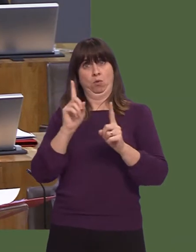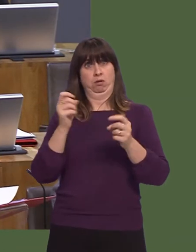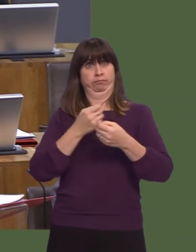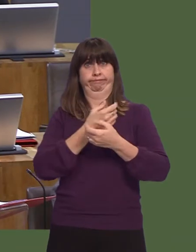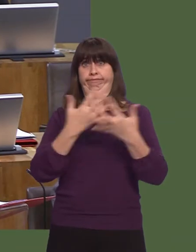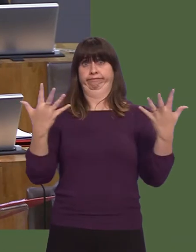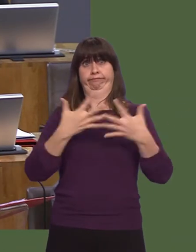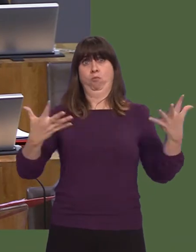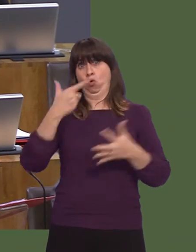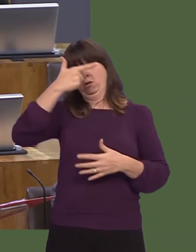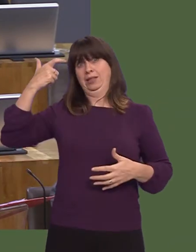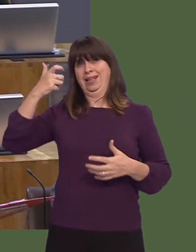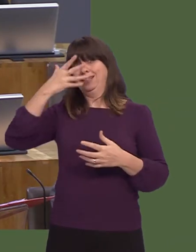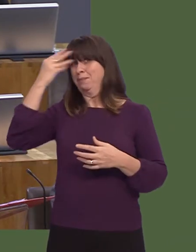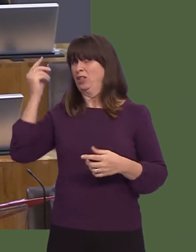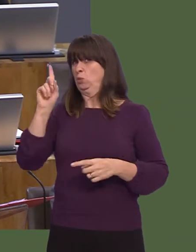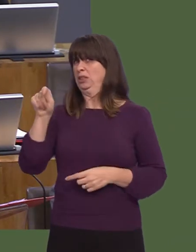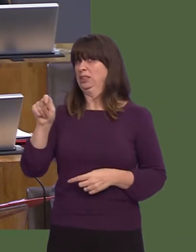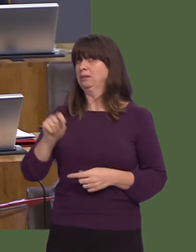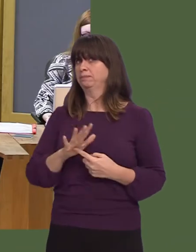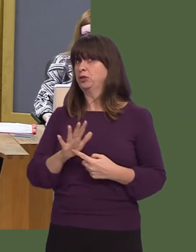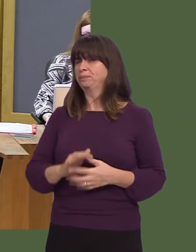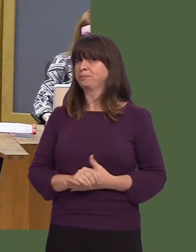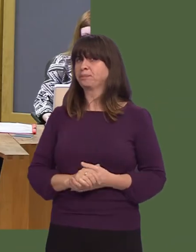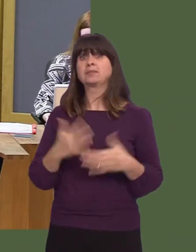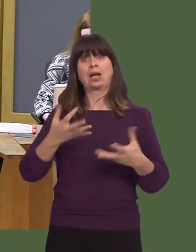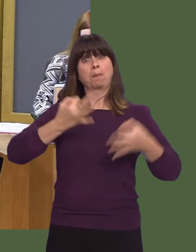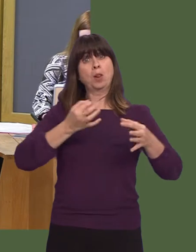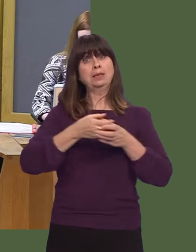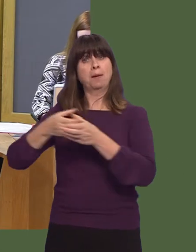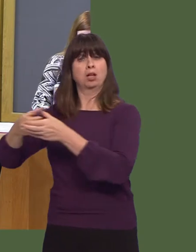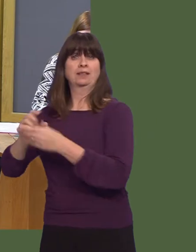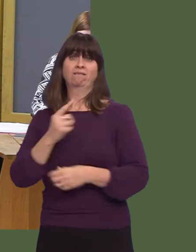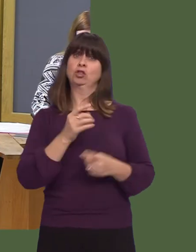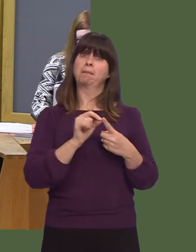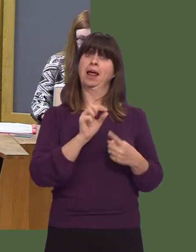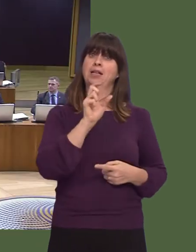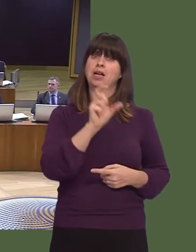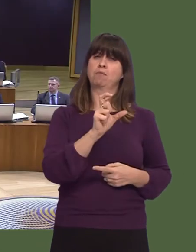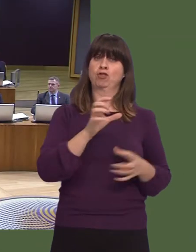of that. Y Llywydd / The Llywydd: Cwestiynau nawr gan arweinwyr y pleidiau. Arweinydd Plaid Cymru, Leanne Wood.